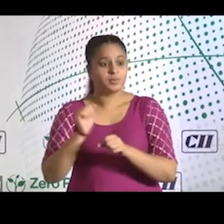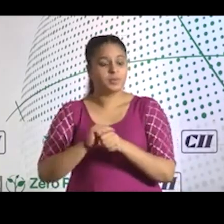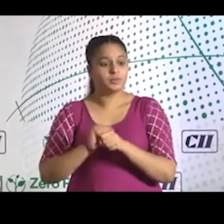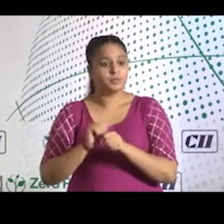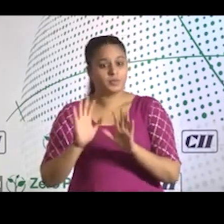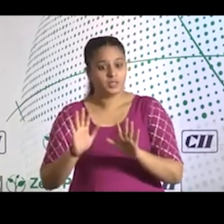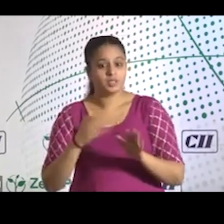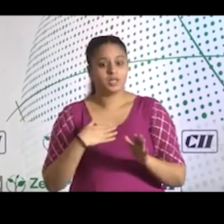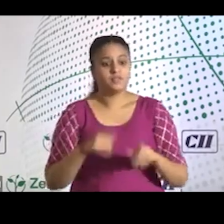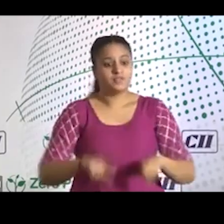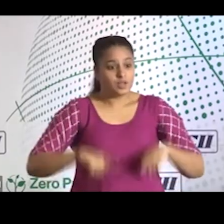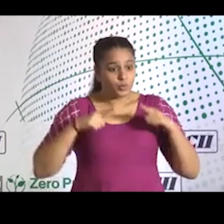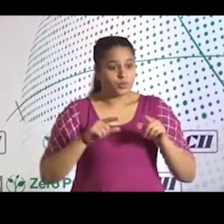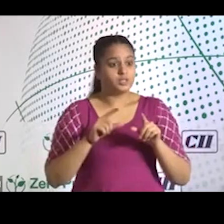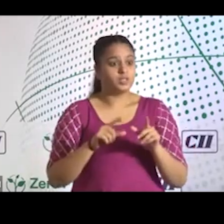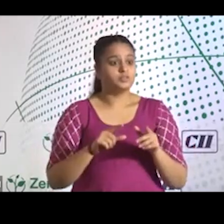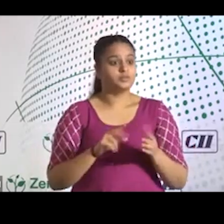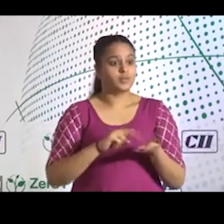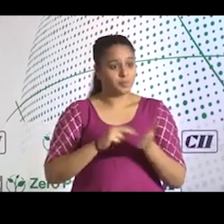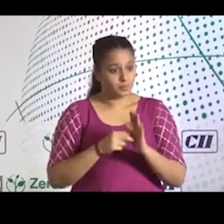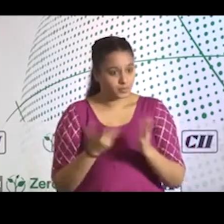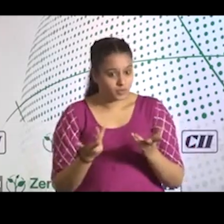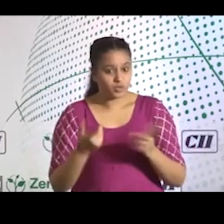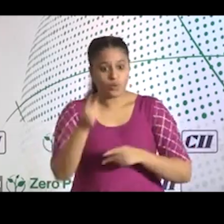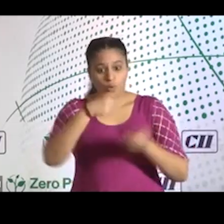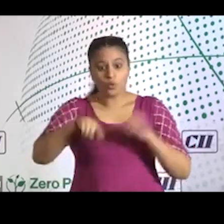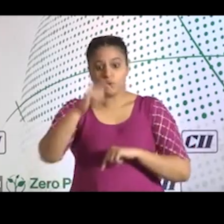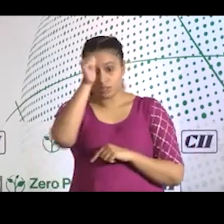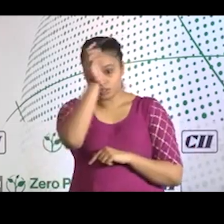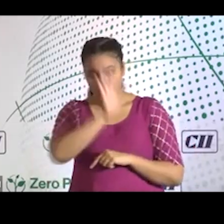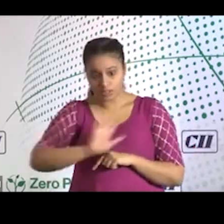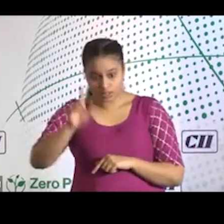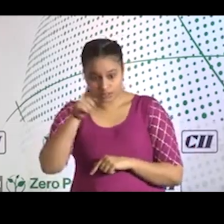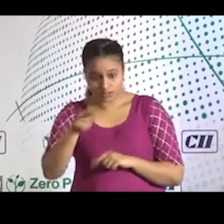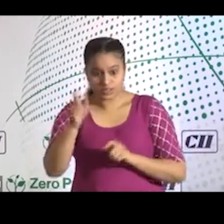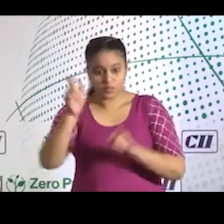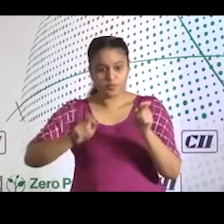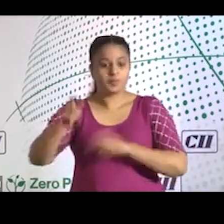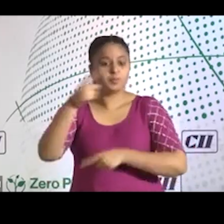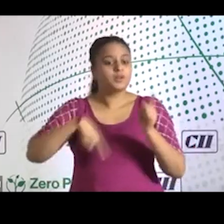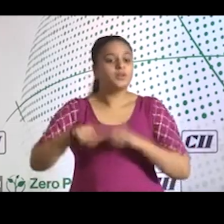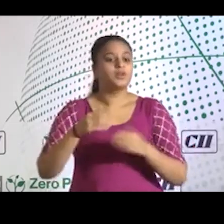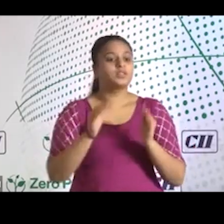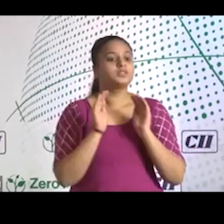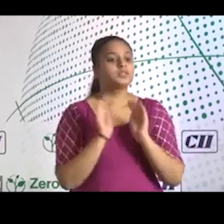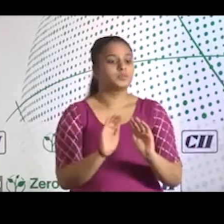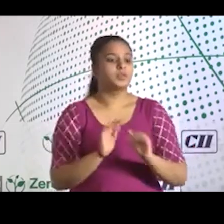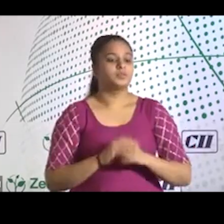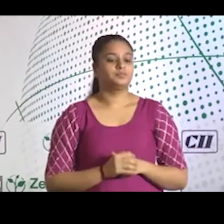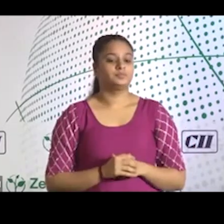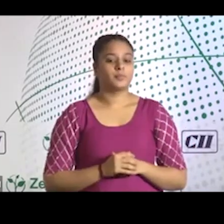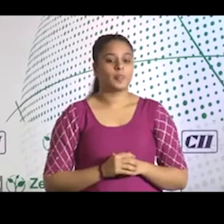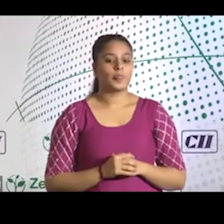for every Indian, especially the next half billion. Now, to a lot of people, you know, it might seem like,